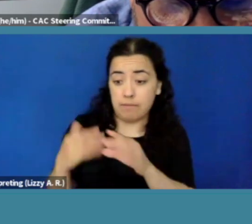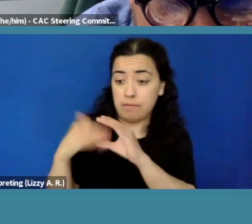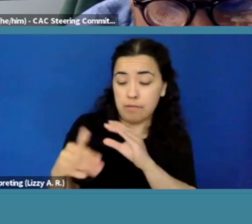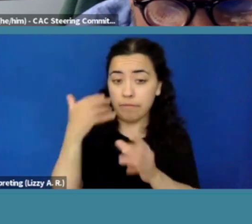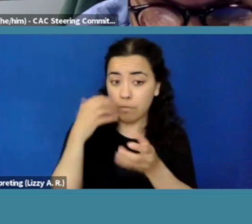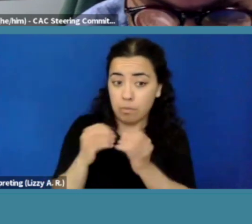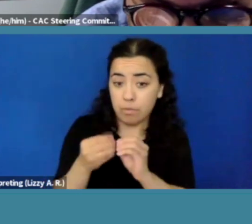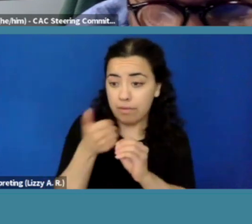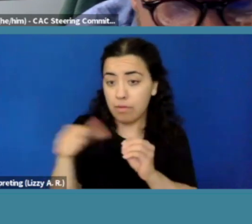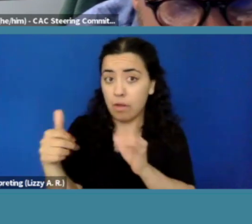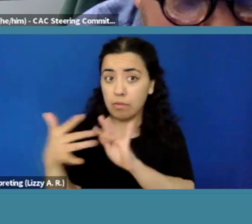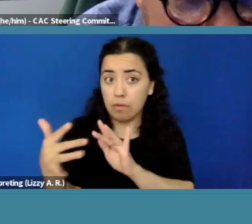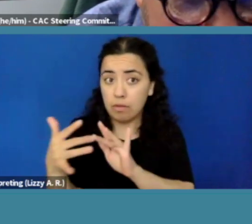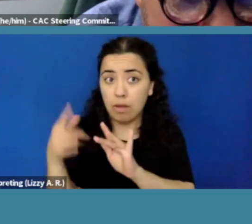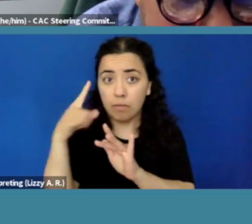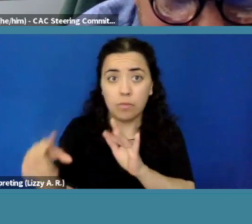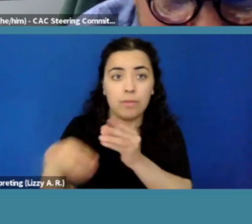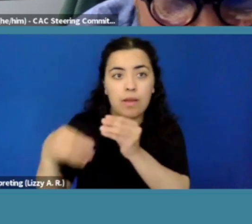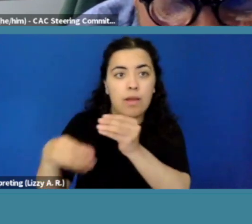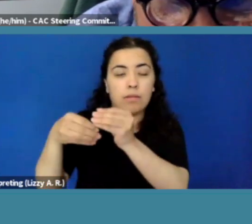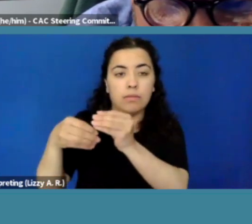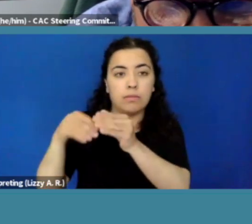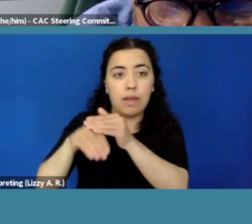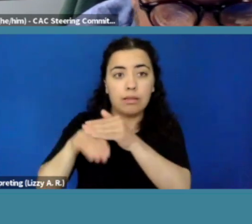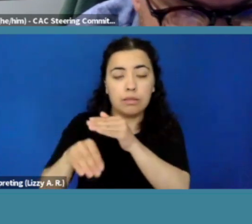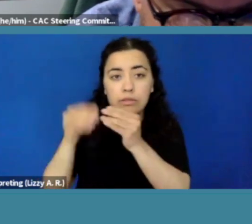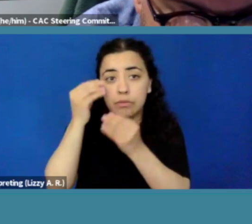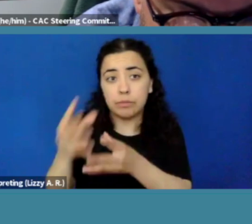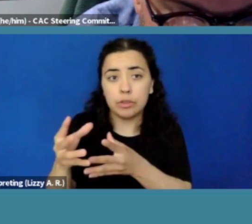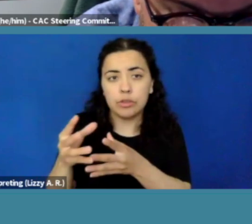or other contact for additional access information when needed.